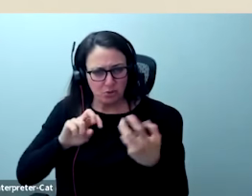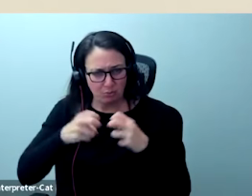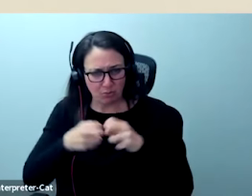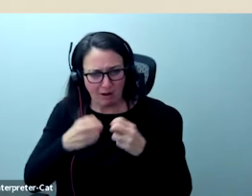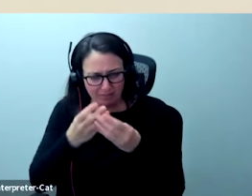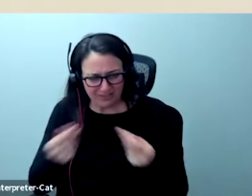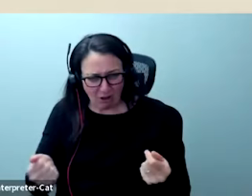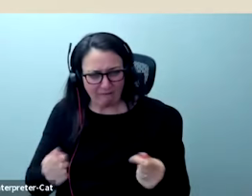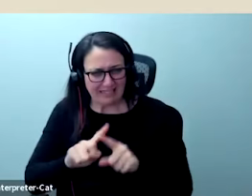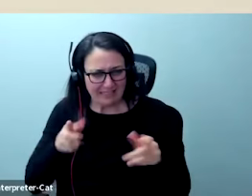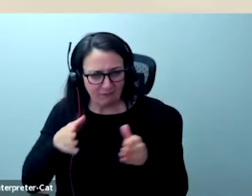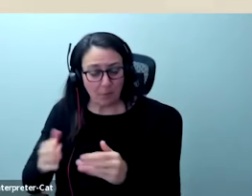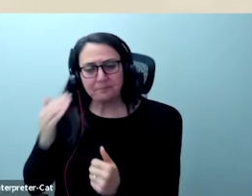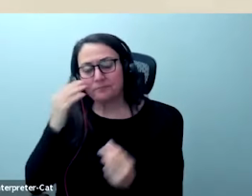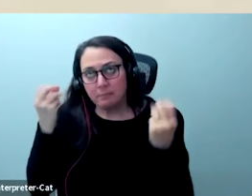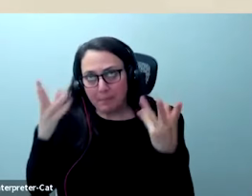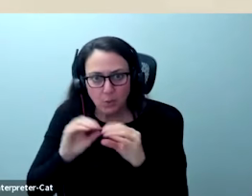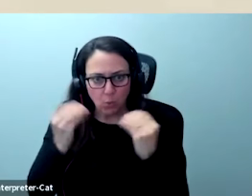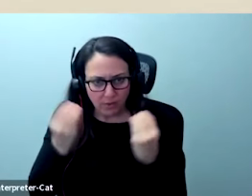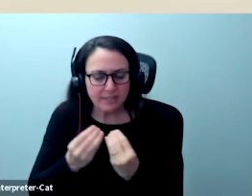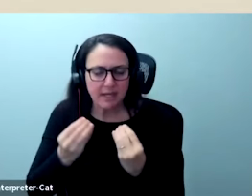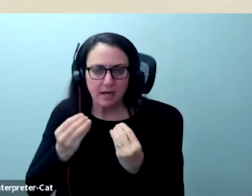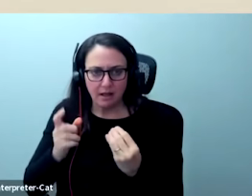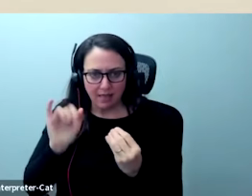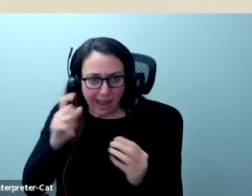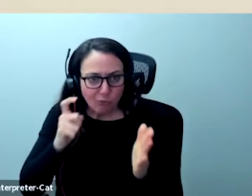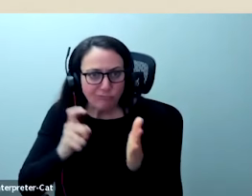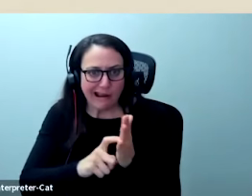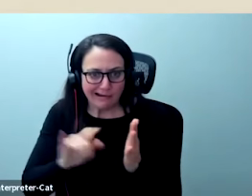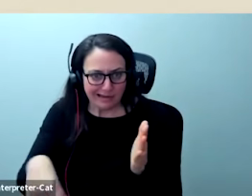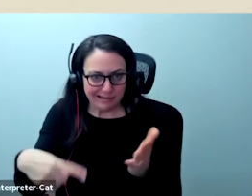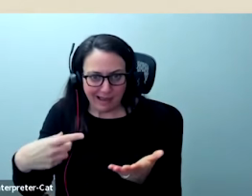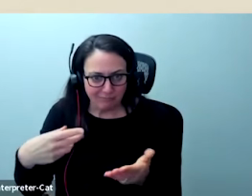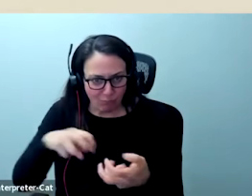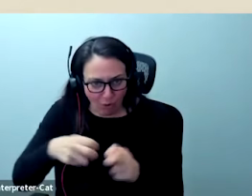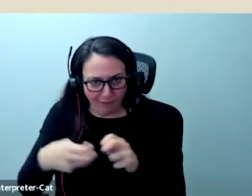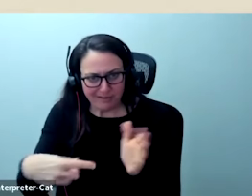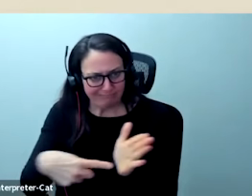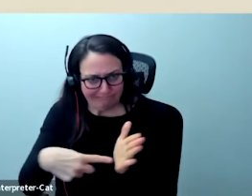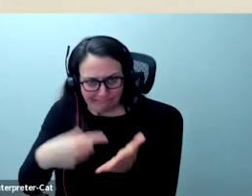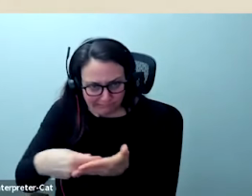So I know of many organizations that recognize that problem and are coming up with marketplaces